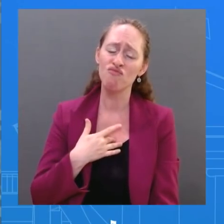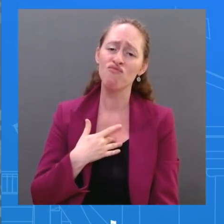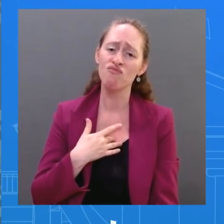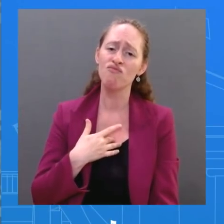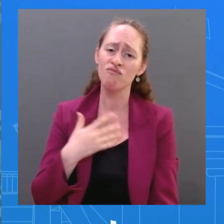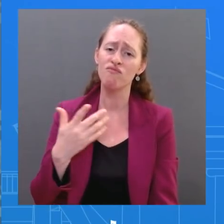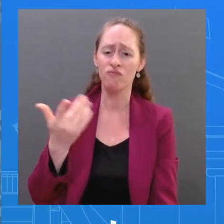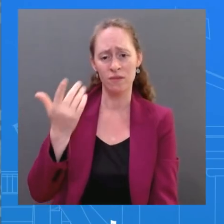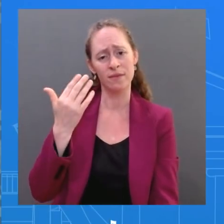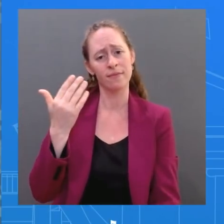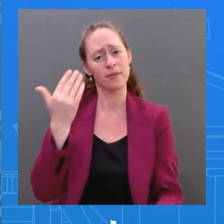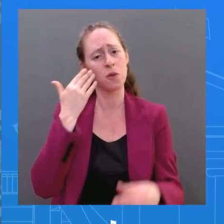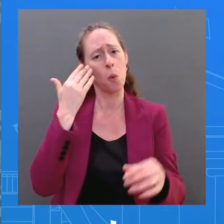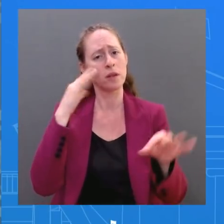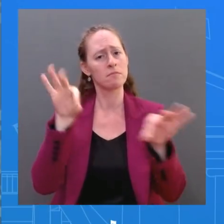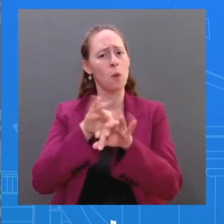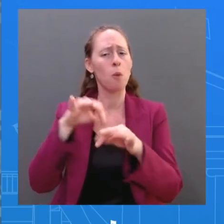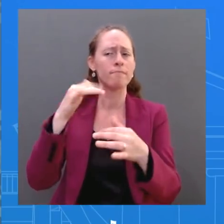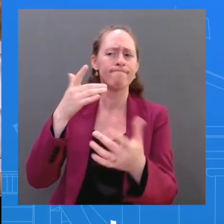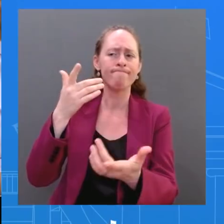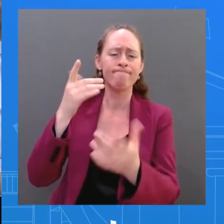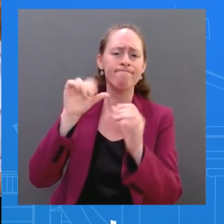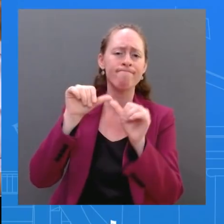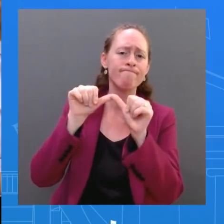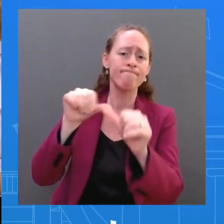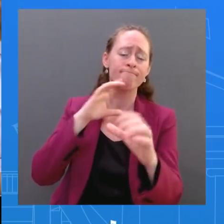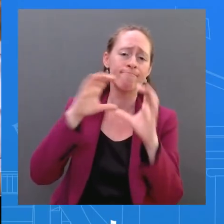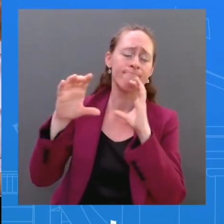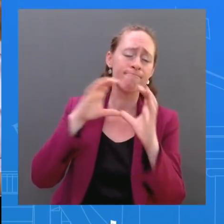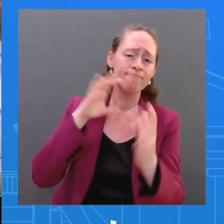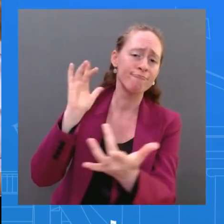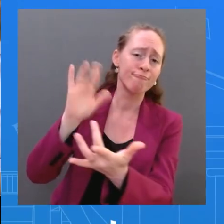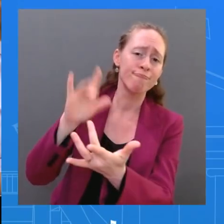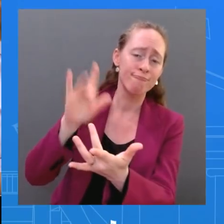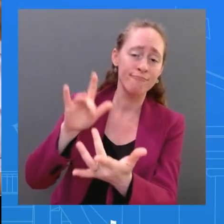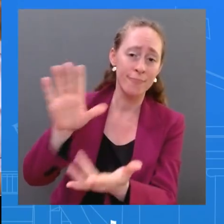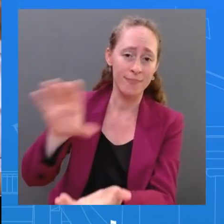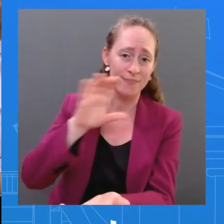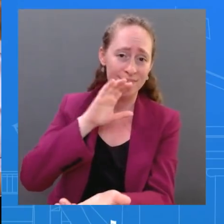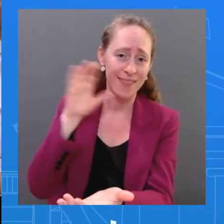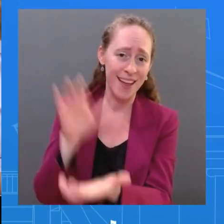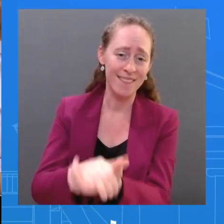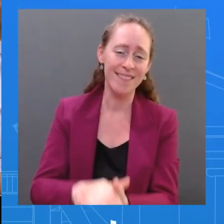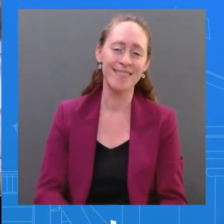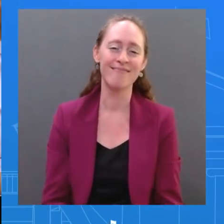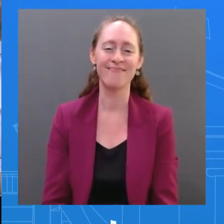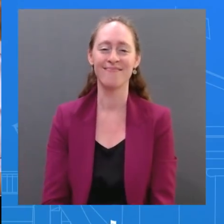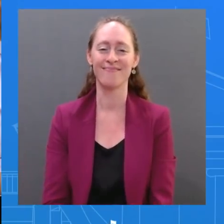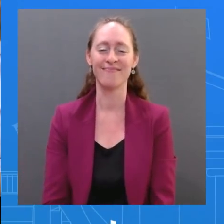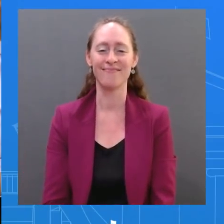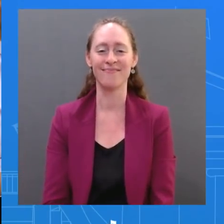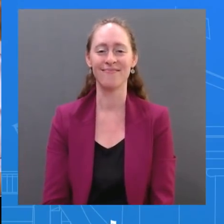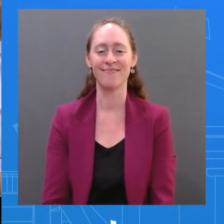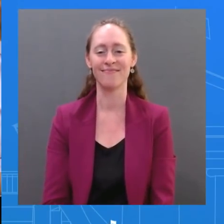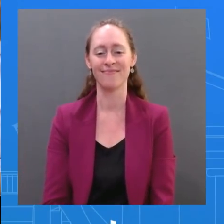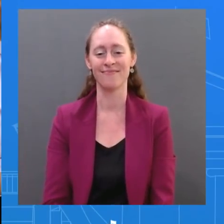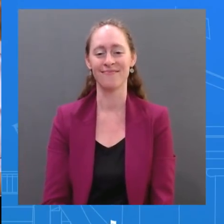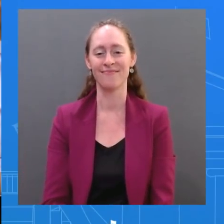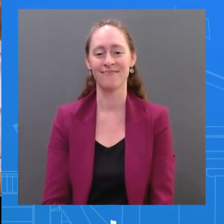The Press: And then, just to follow up on some of the reaction from Paul Whelan's family. Some of the members of his family